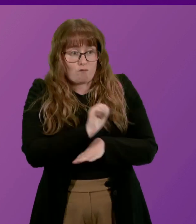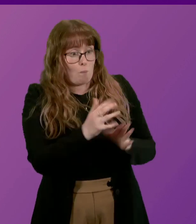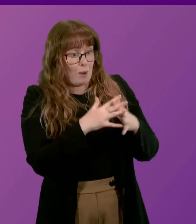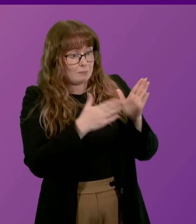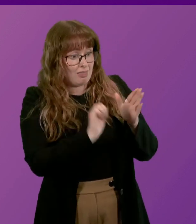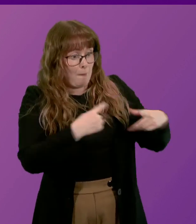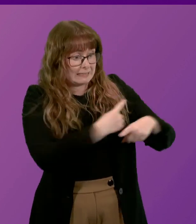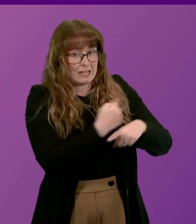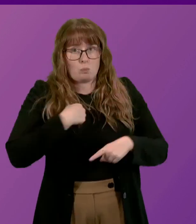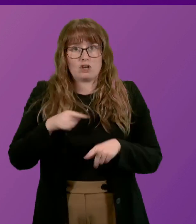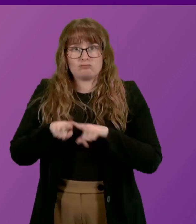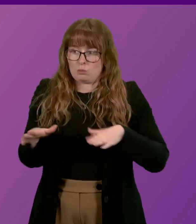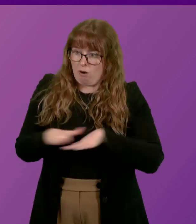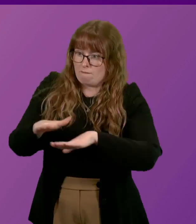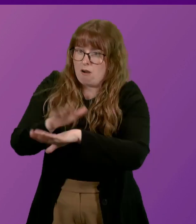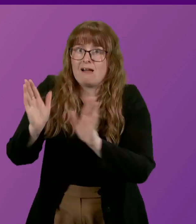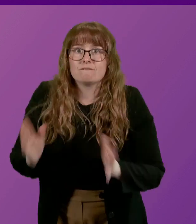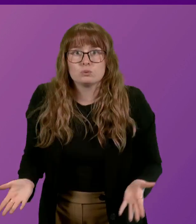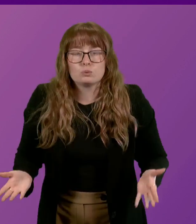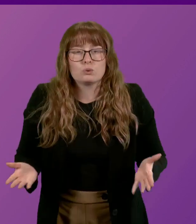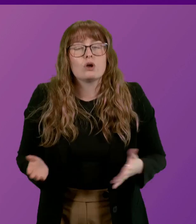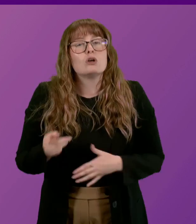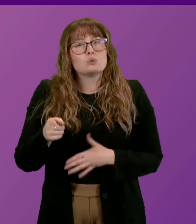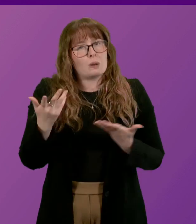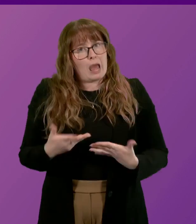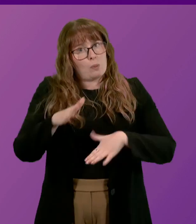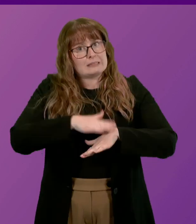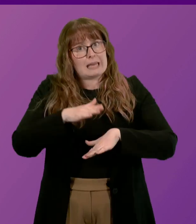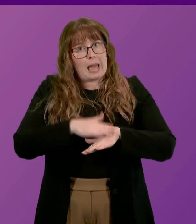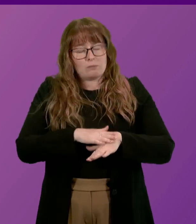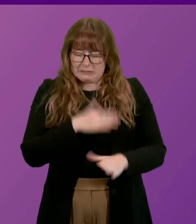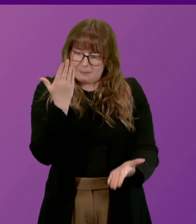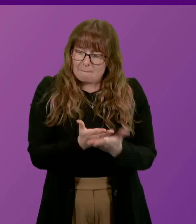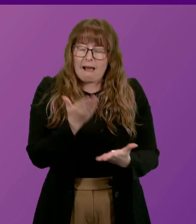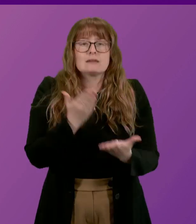Does the First Minister agree that now is the time to demand that Keir Starmer